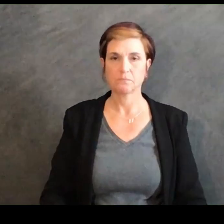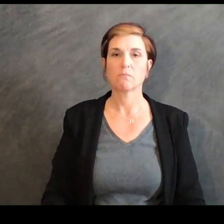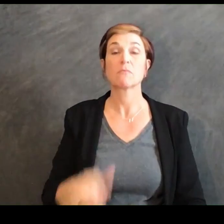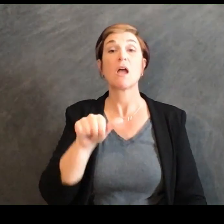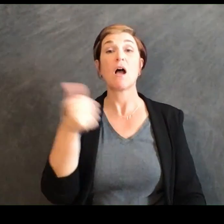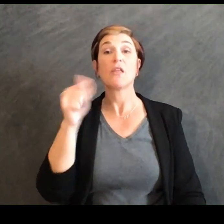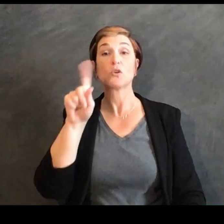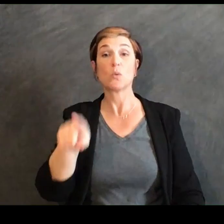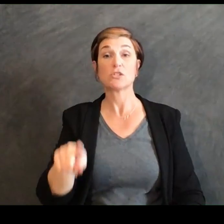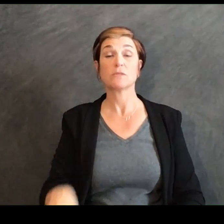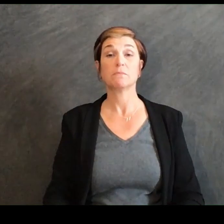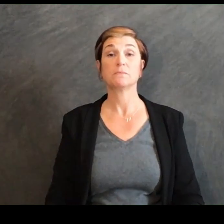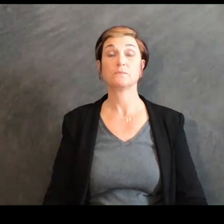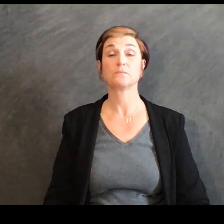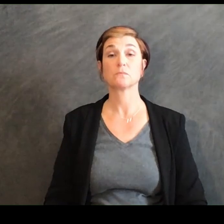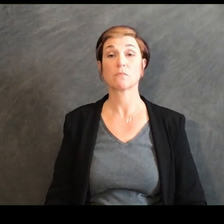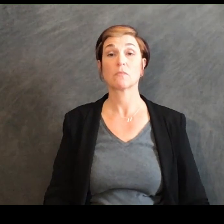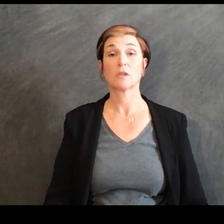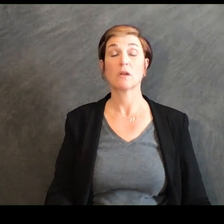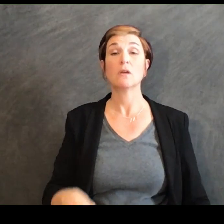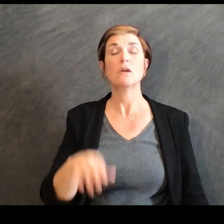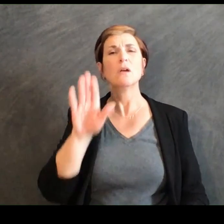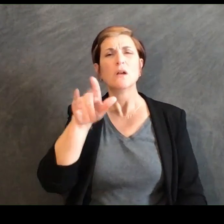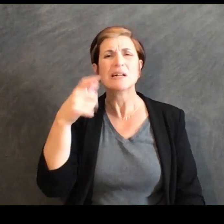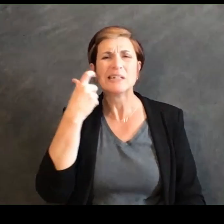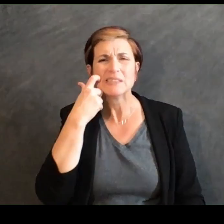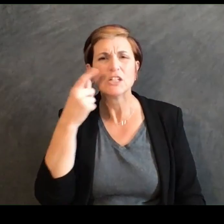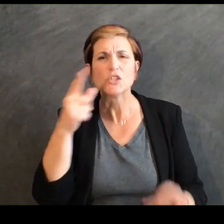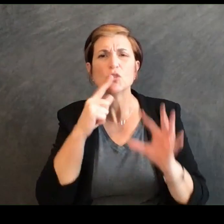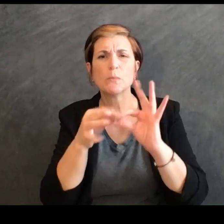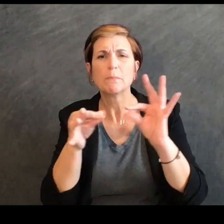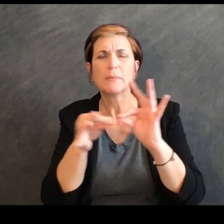Thank You mr. president you just mentioned waving interest for student